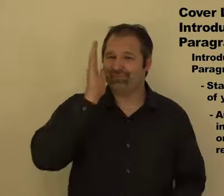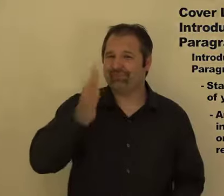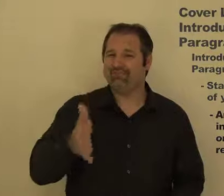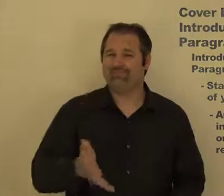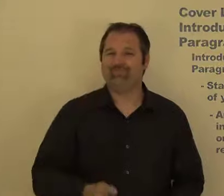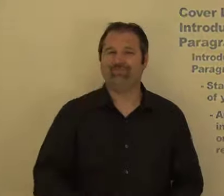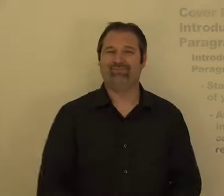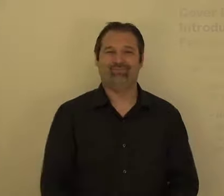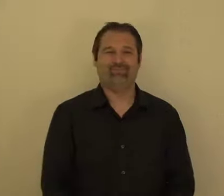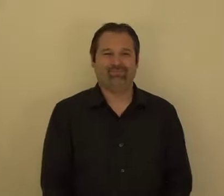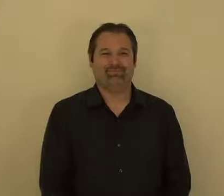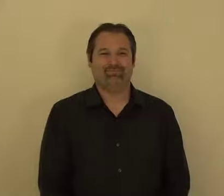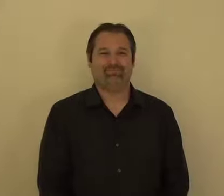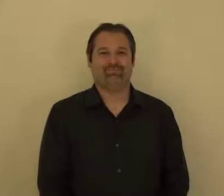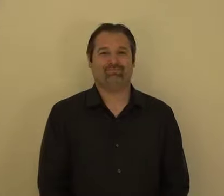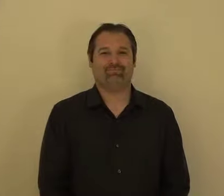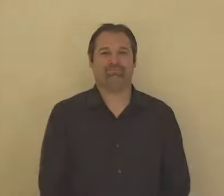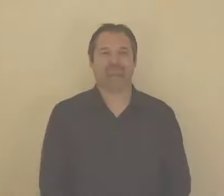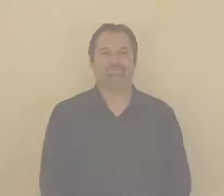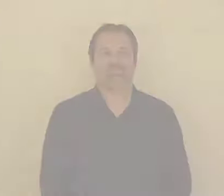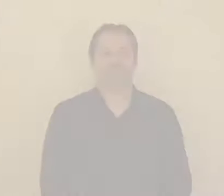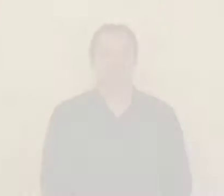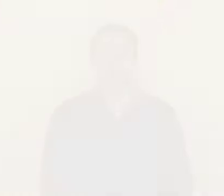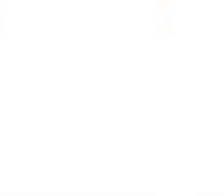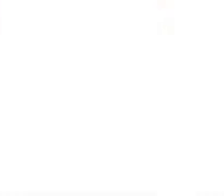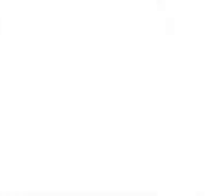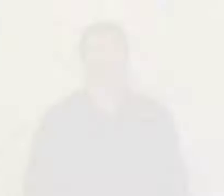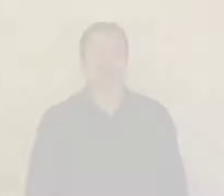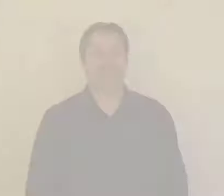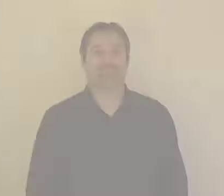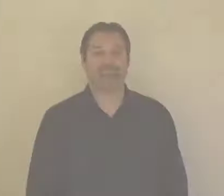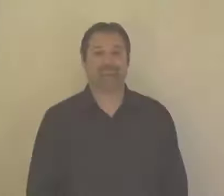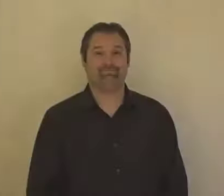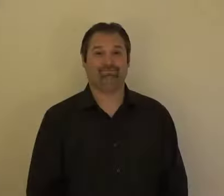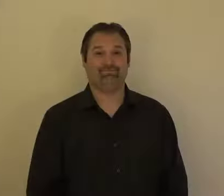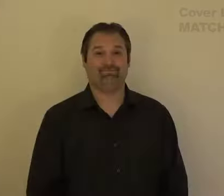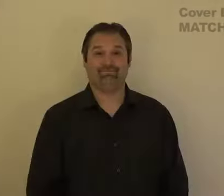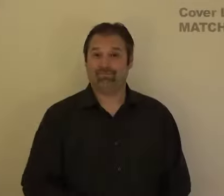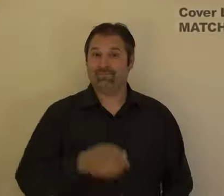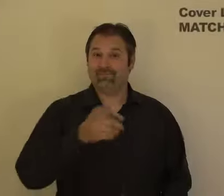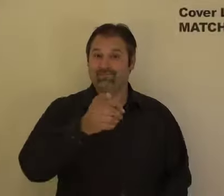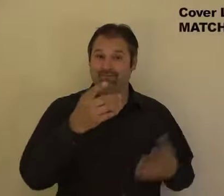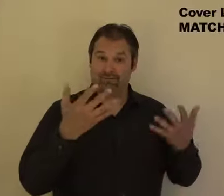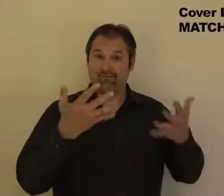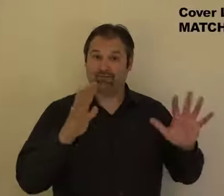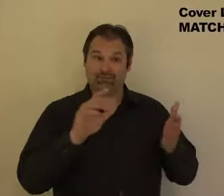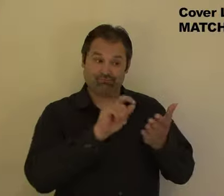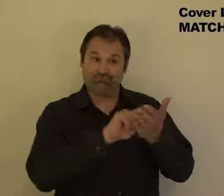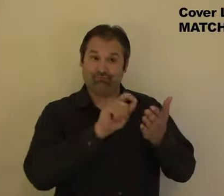Your introductory paragraph should be followed by one or two paragraphs that accomplish